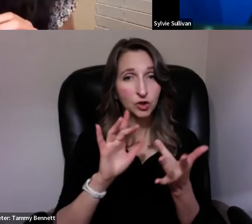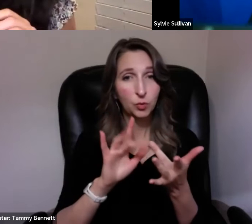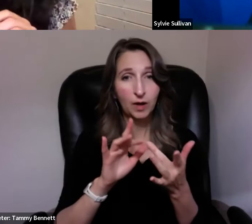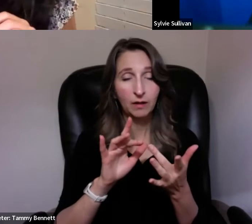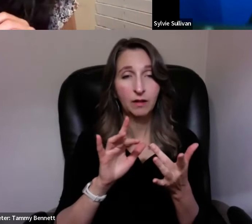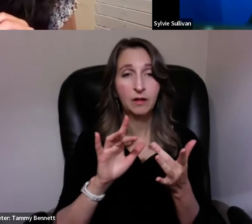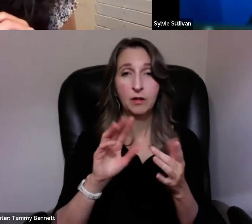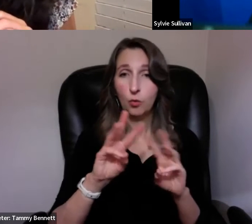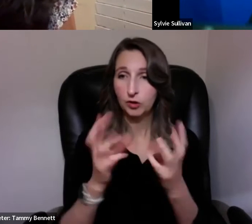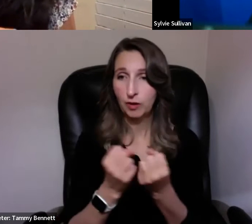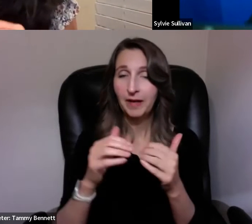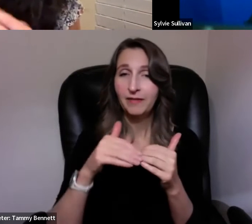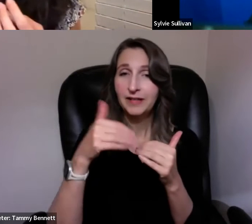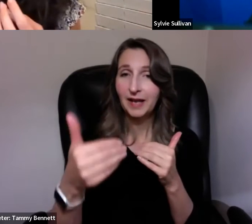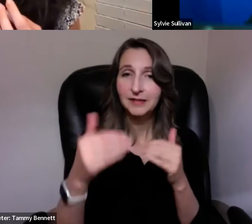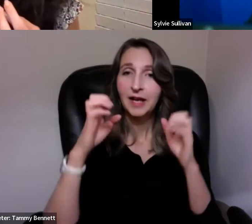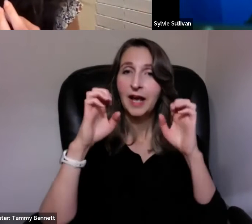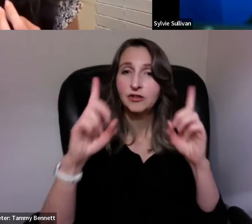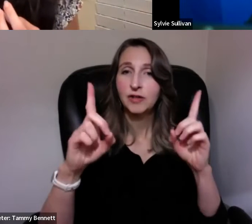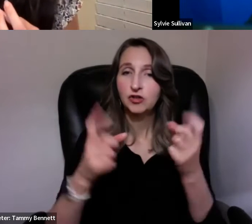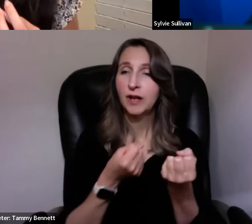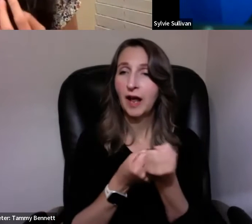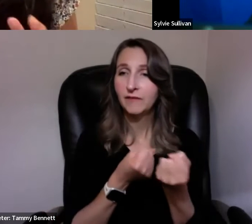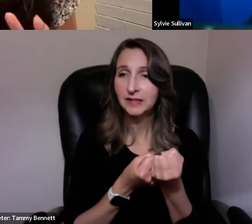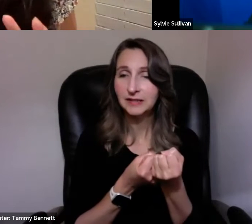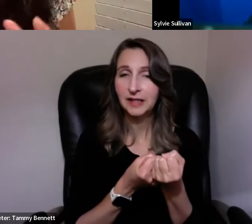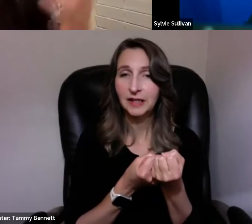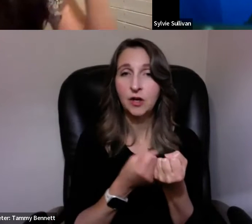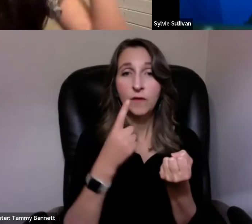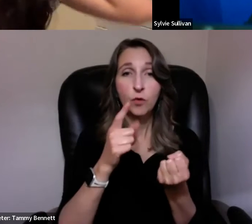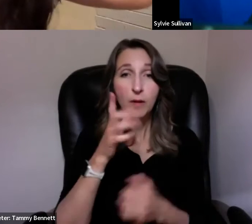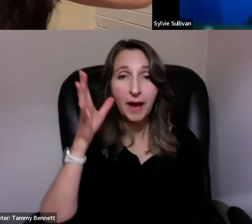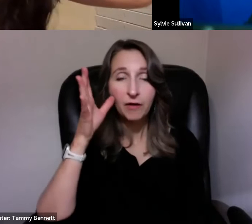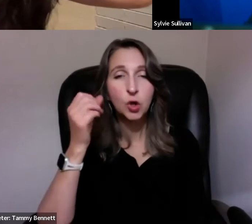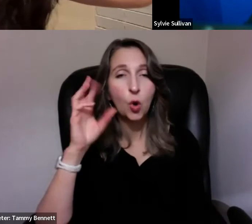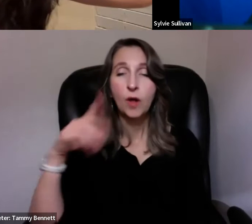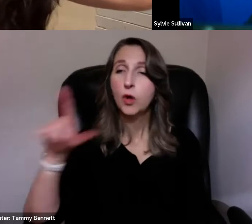Our next one is going to be on educational advocacy for parents or caregivers of deaf and hard of hearing children.